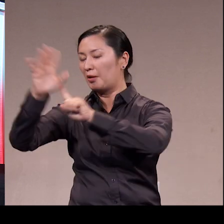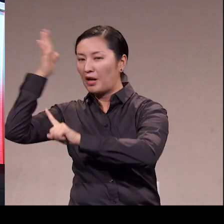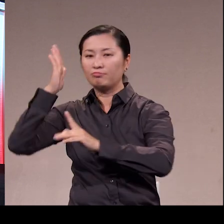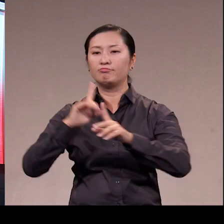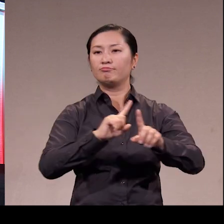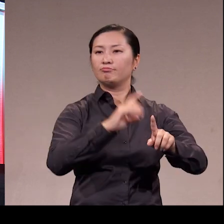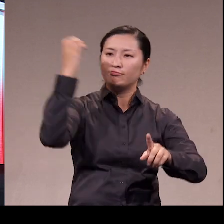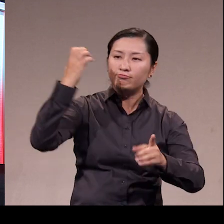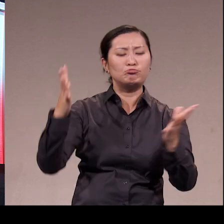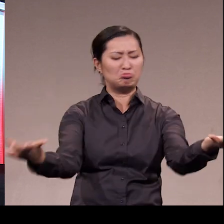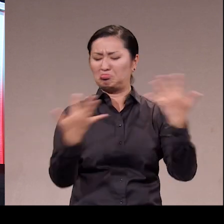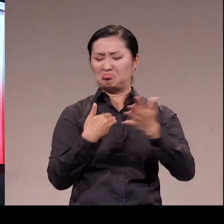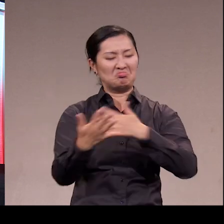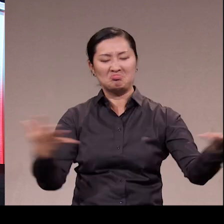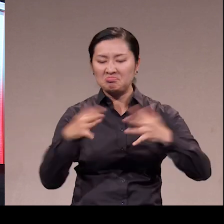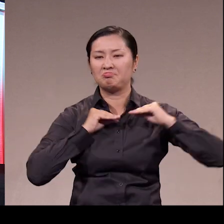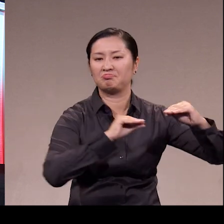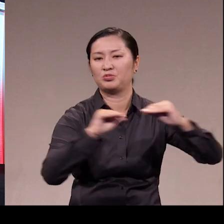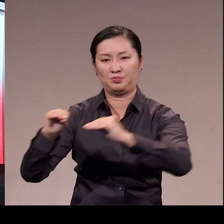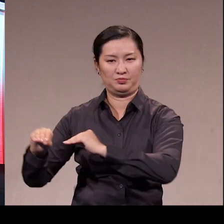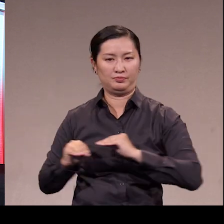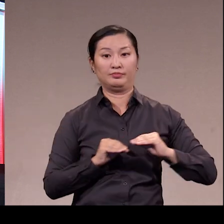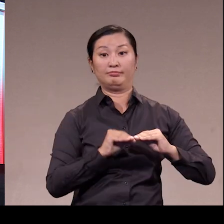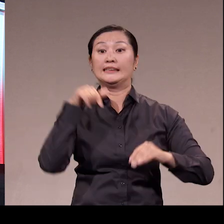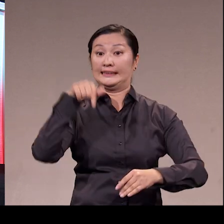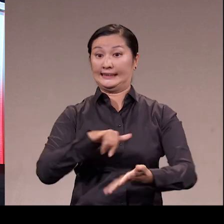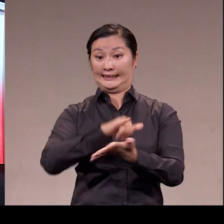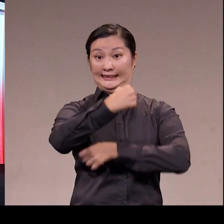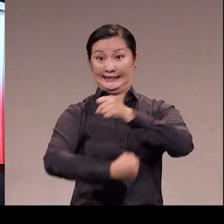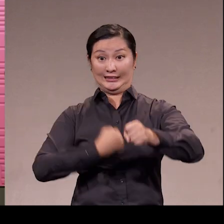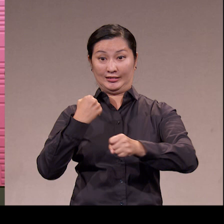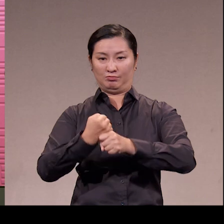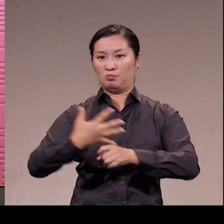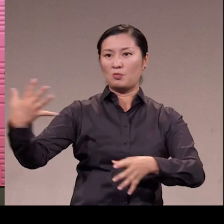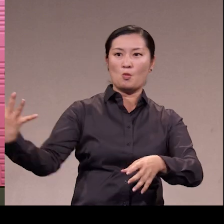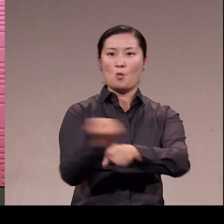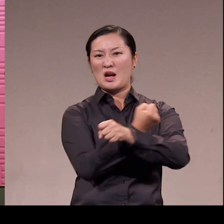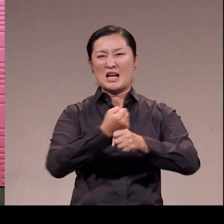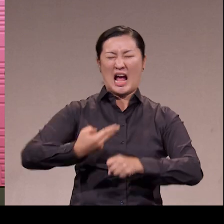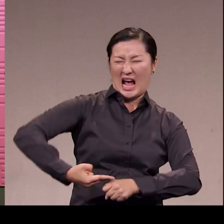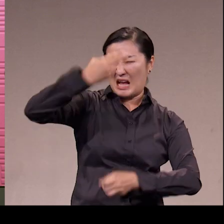This year, Pak Iskandar was conferred one of the highest NDP awards, The Meritorius Service